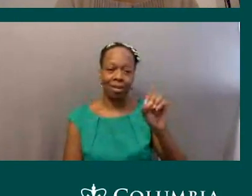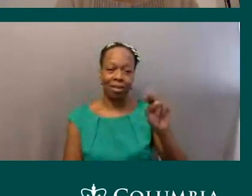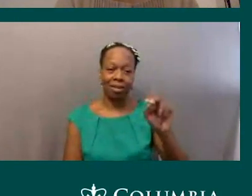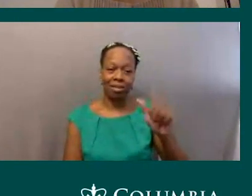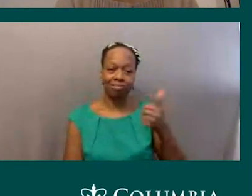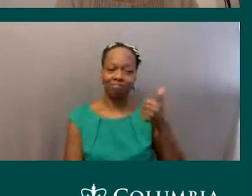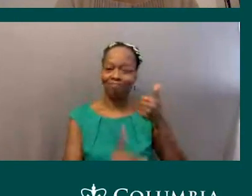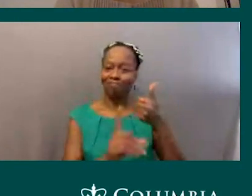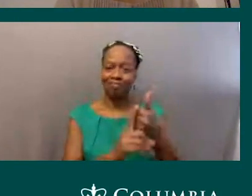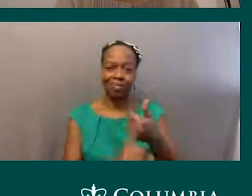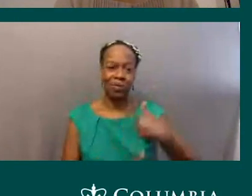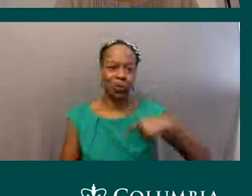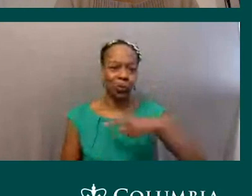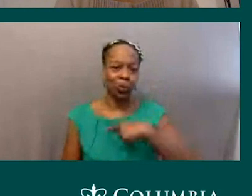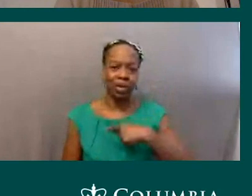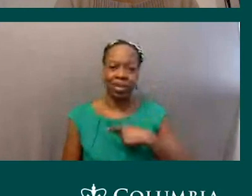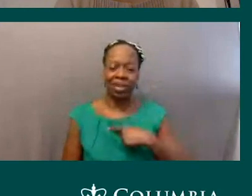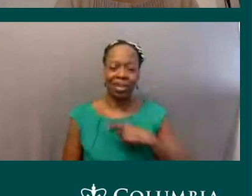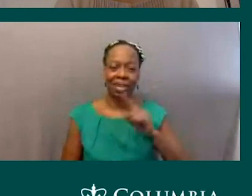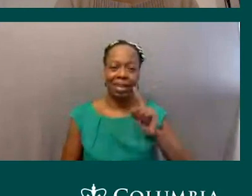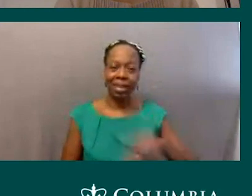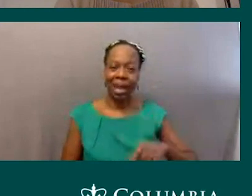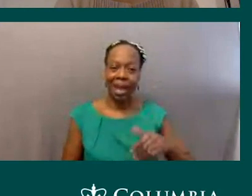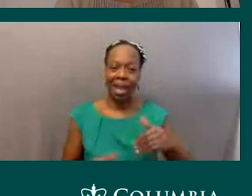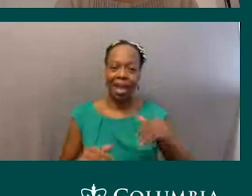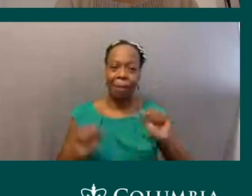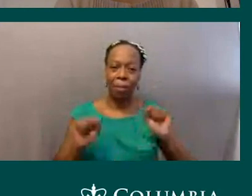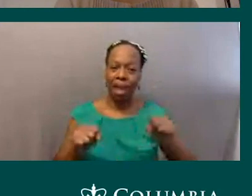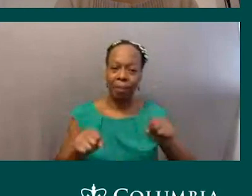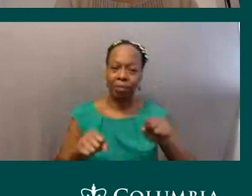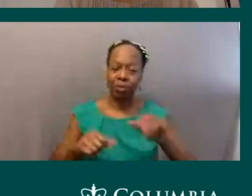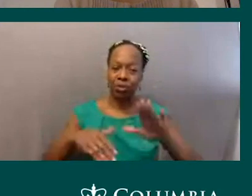these days, we try and avoid as much as we can